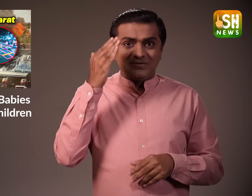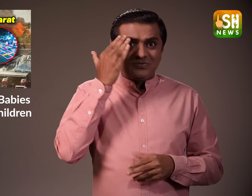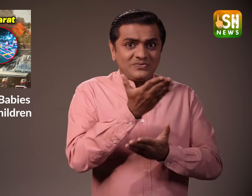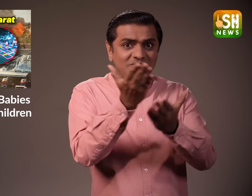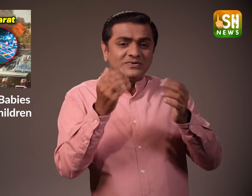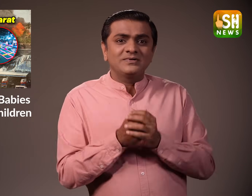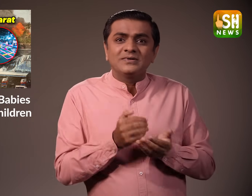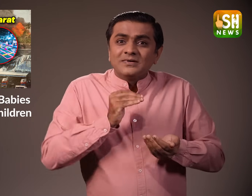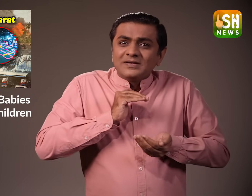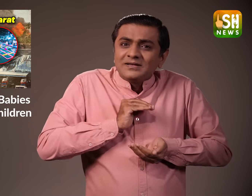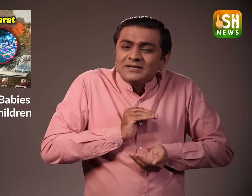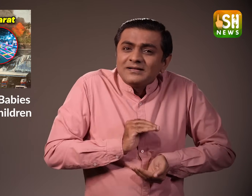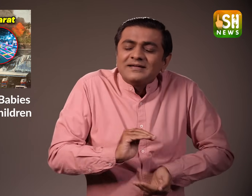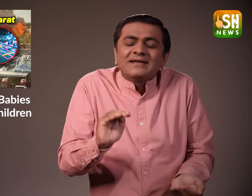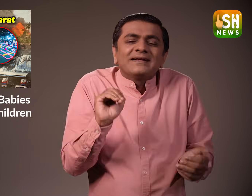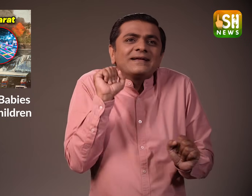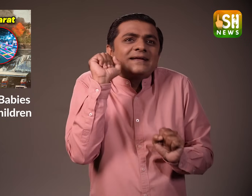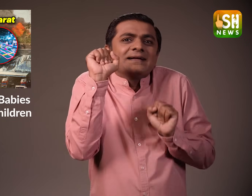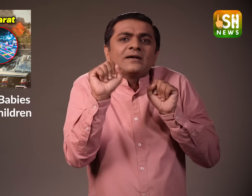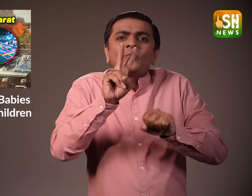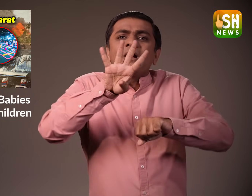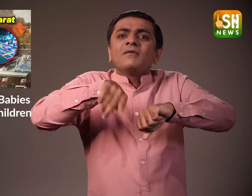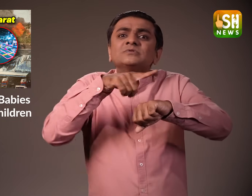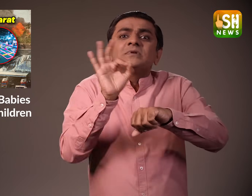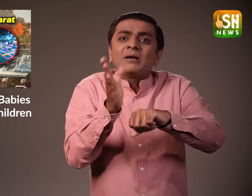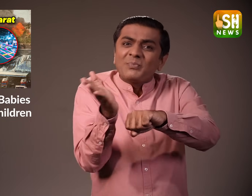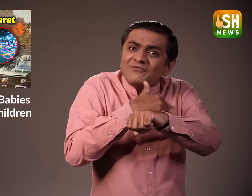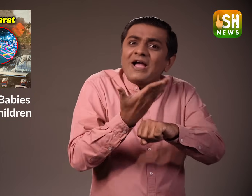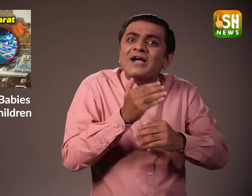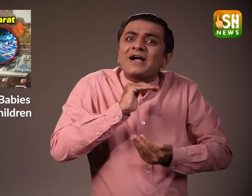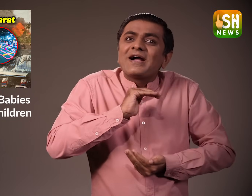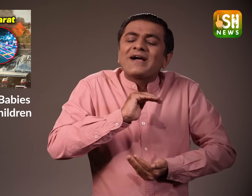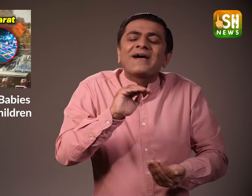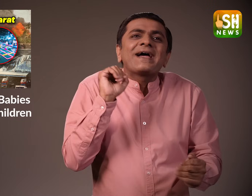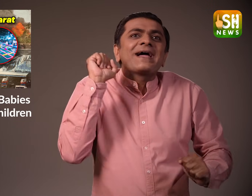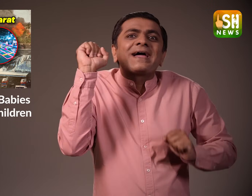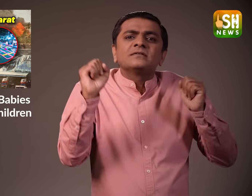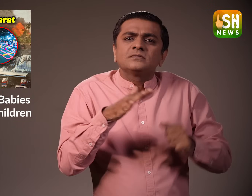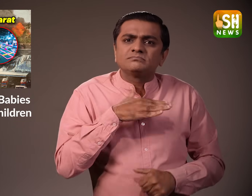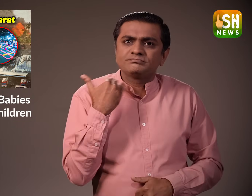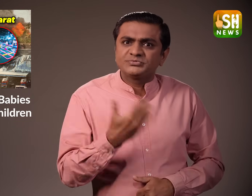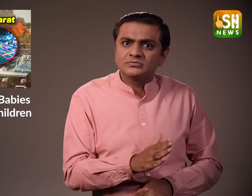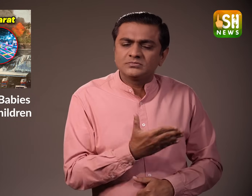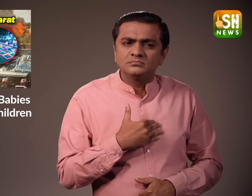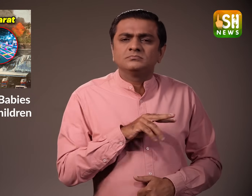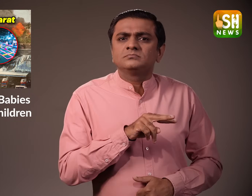Do you know the youngest baby to die was less than a day old.